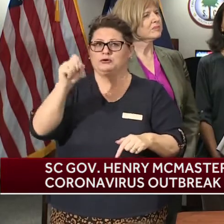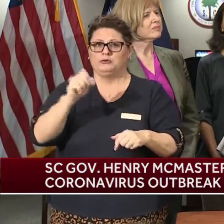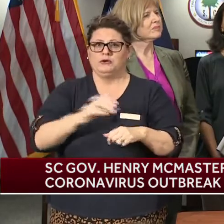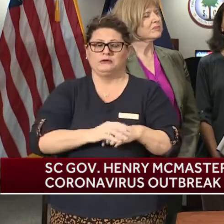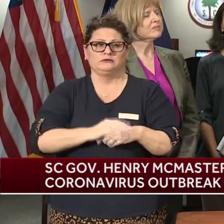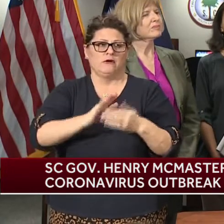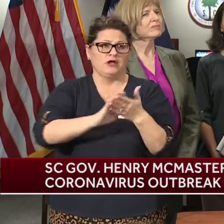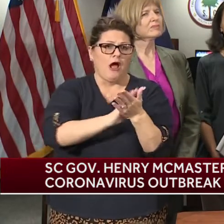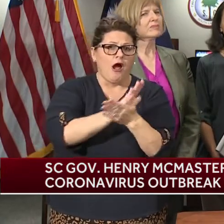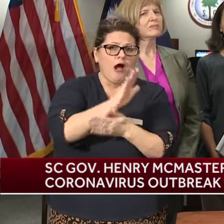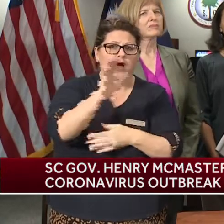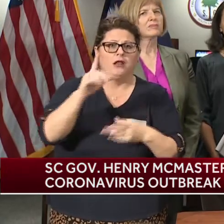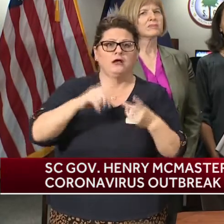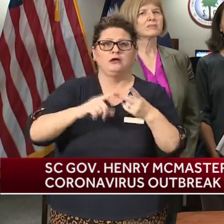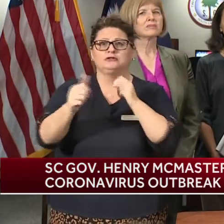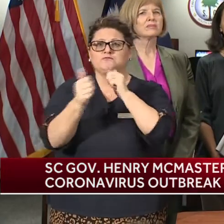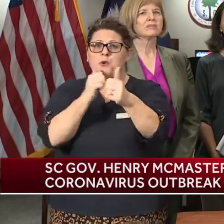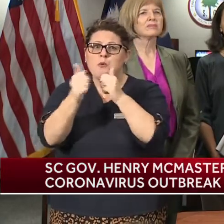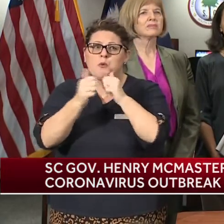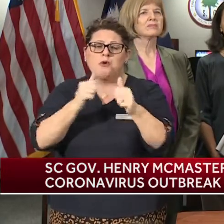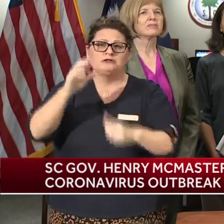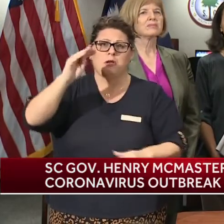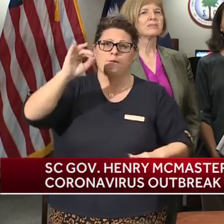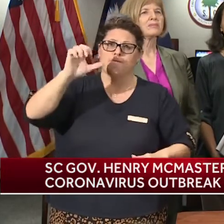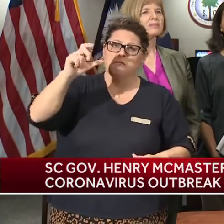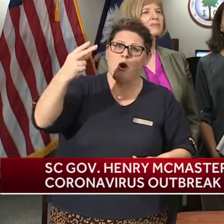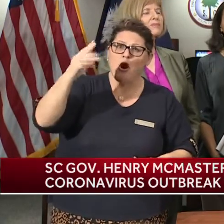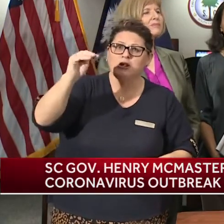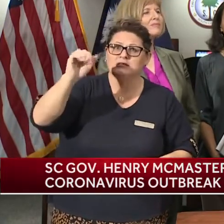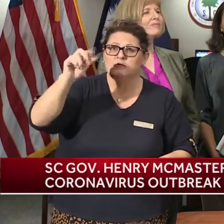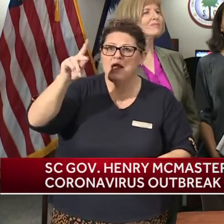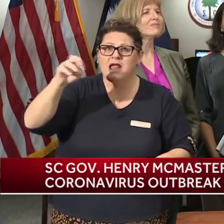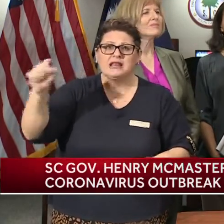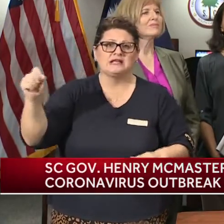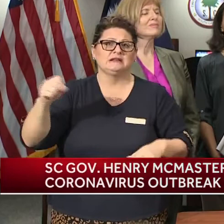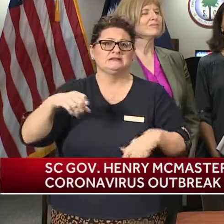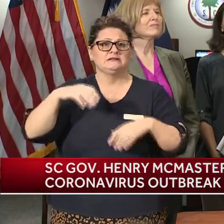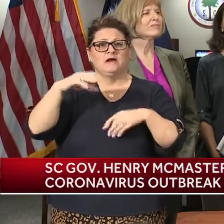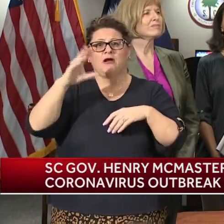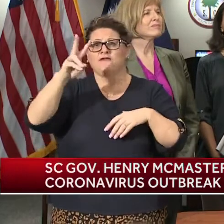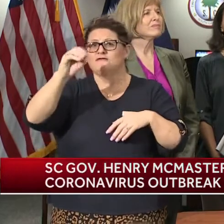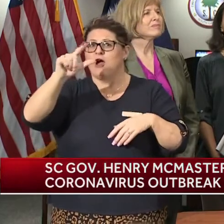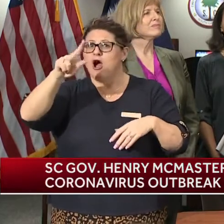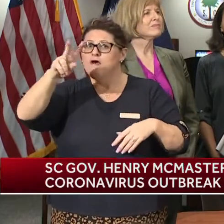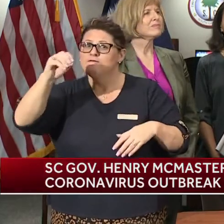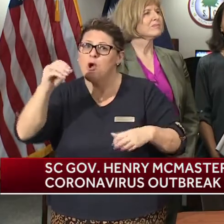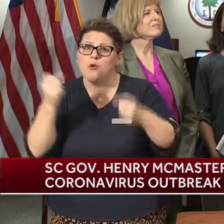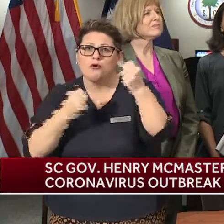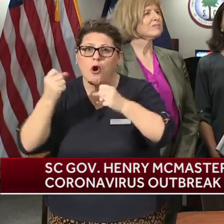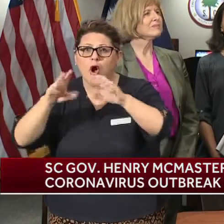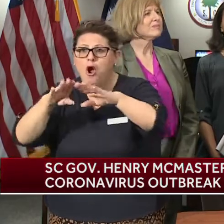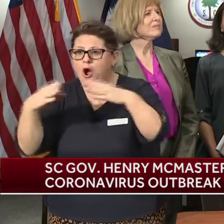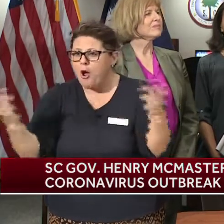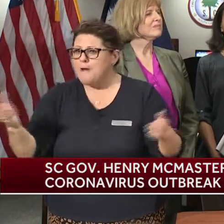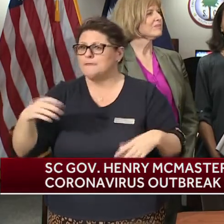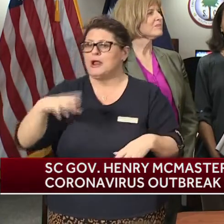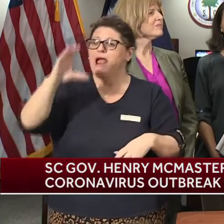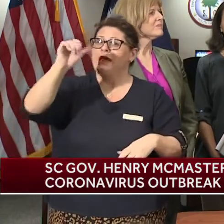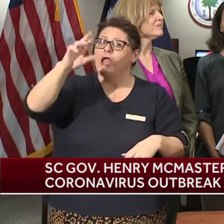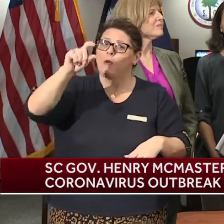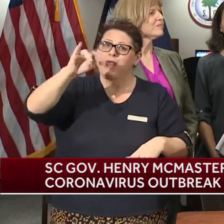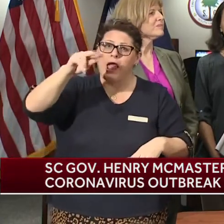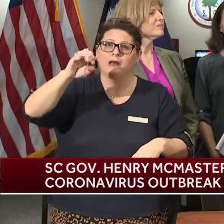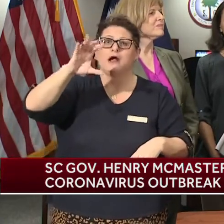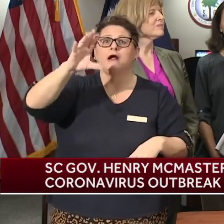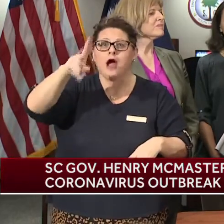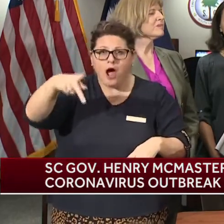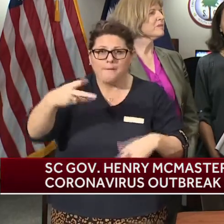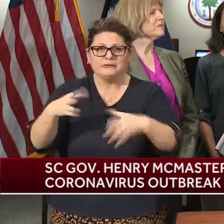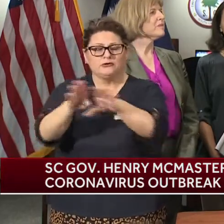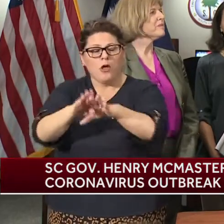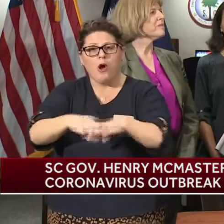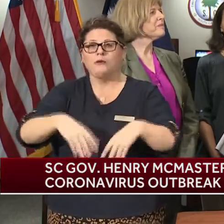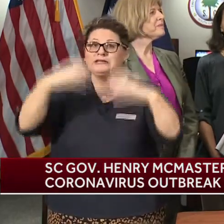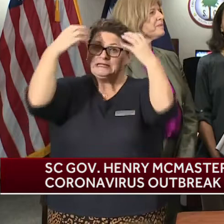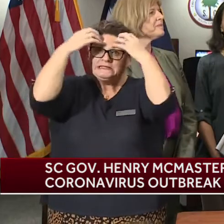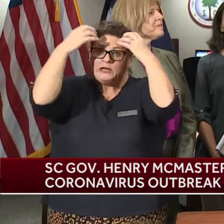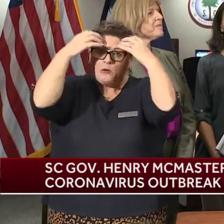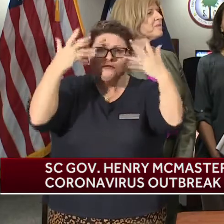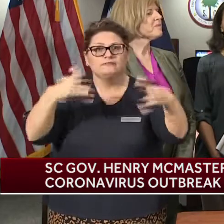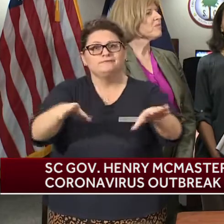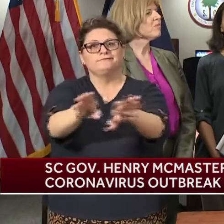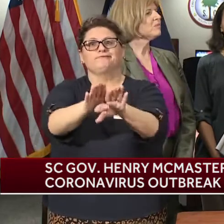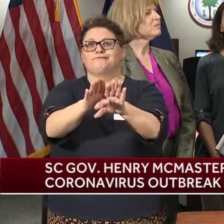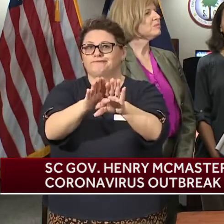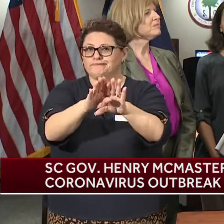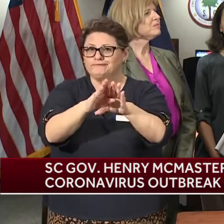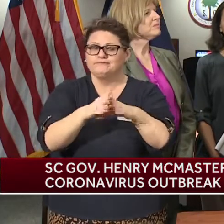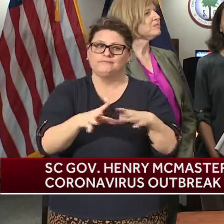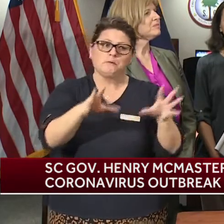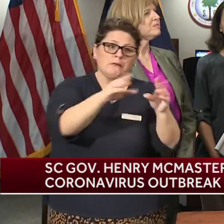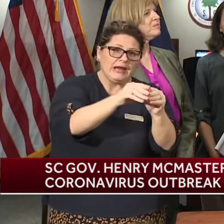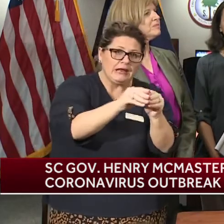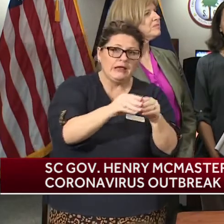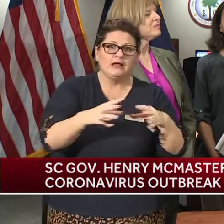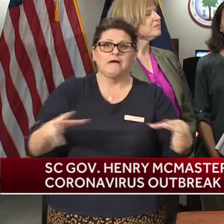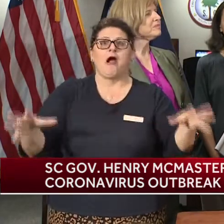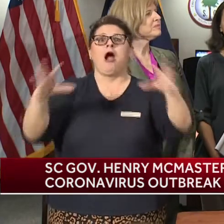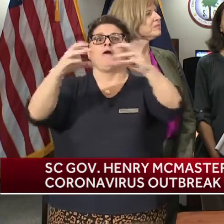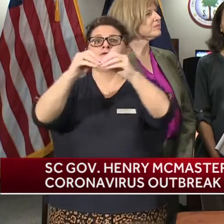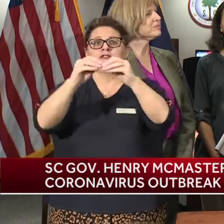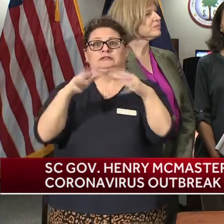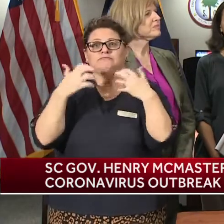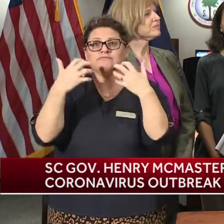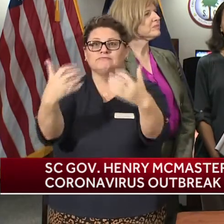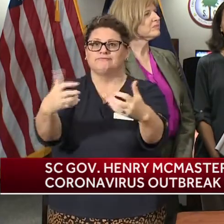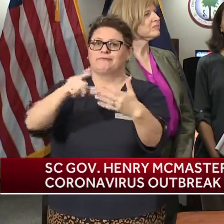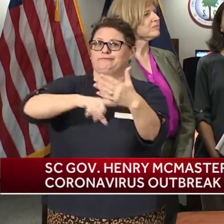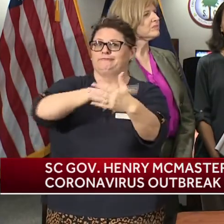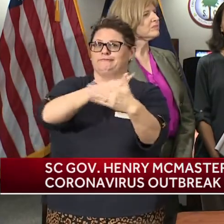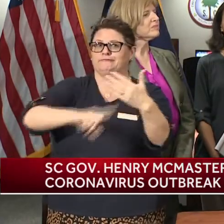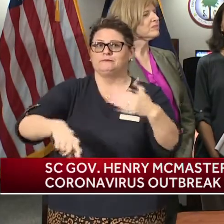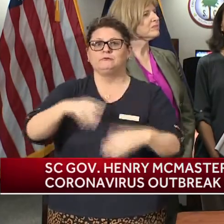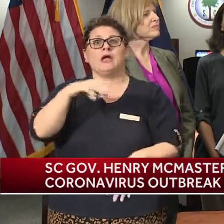ACROSS OUR NATION PROFESSIONAL AND COLLEGE SPORTING EVENTS HAVE BEEN CANCELLED MARCH MADNESS THE MASTERS THE CAROLINA CUP THE VOLVO CAR OPEN AND WE DON’T KNOW WHAT’S NEX DISNEY WORLD IS